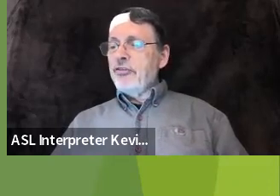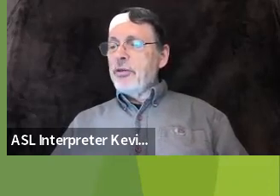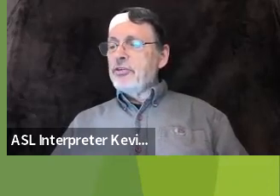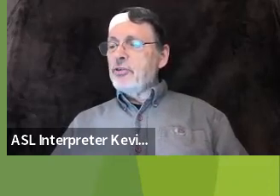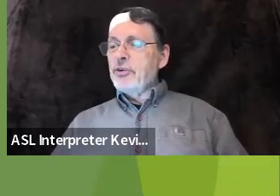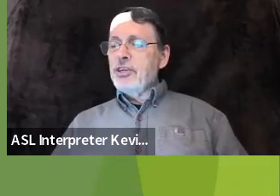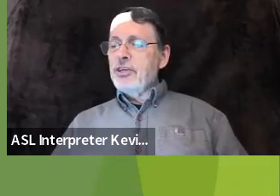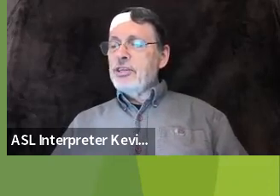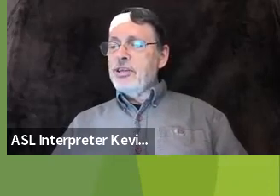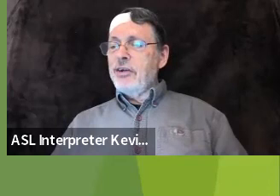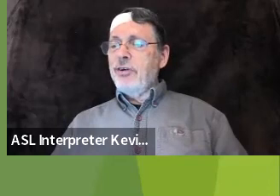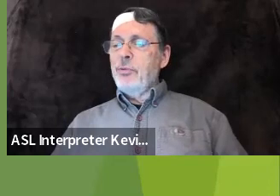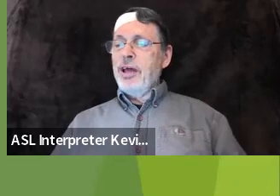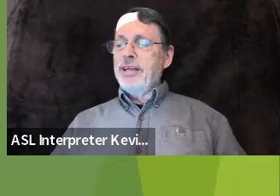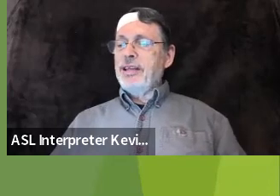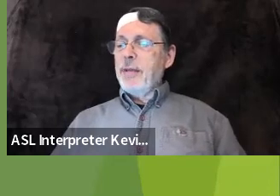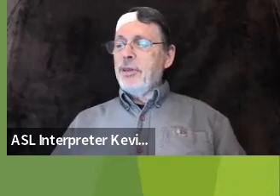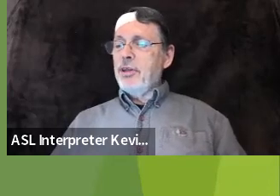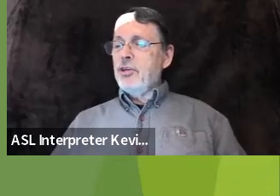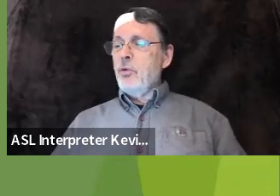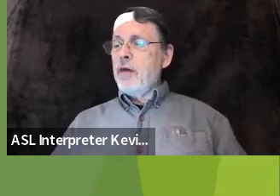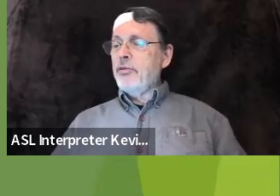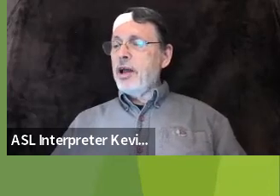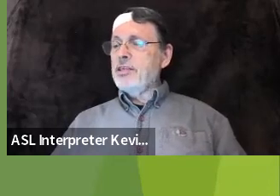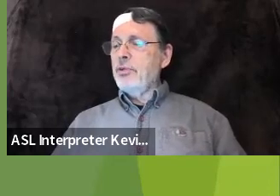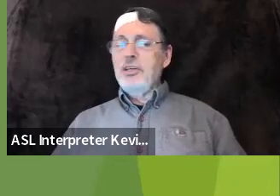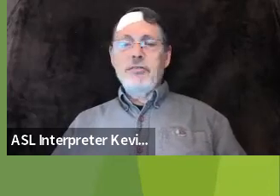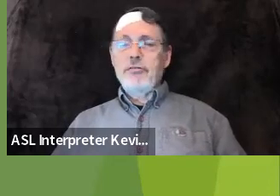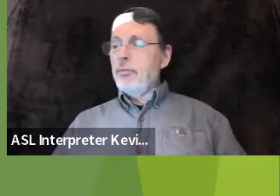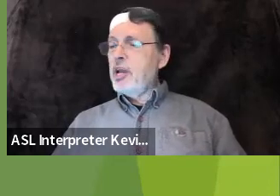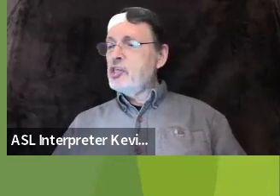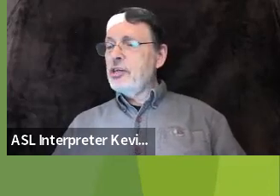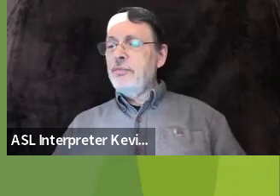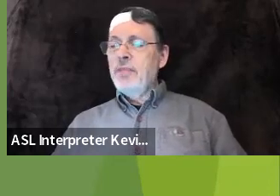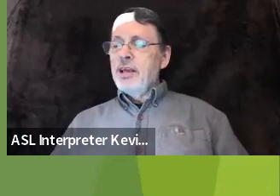from other sources, the Secretary will ask the applicant to authorize the release of information.